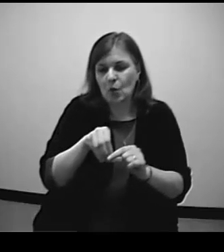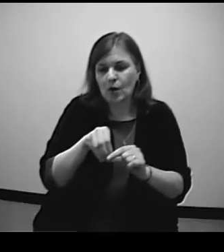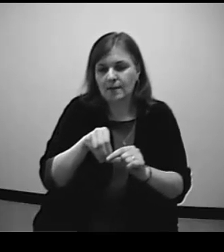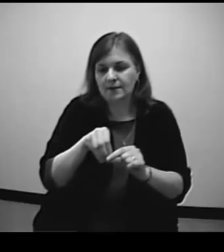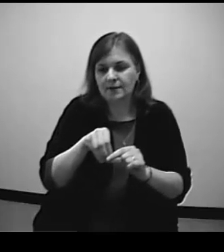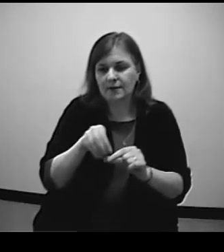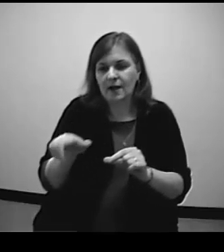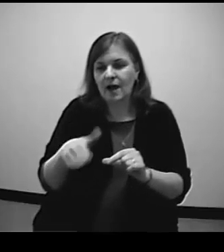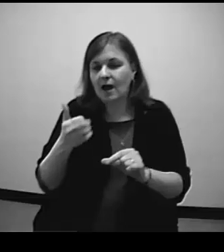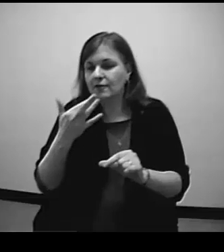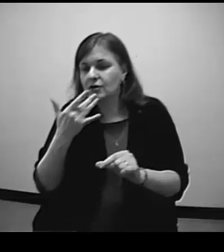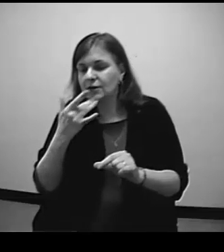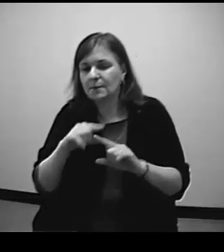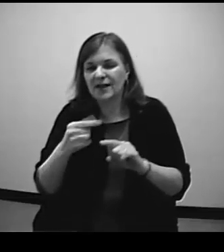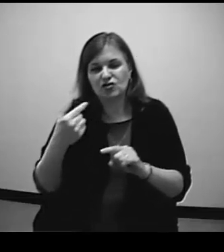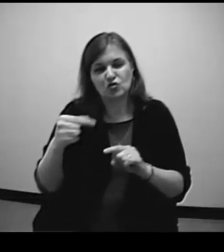green light and absorbing